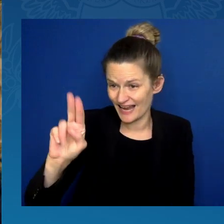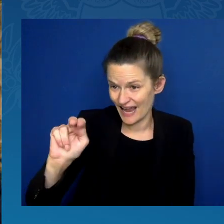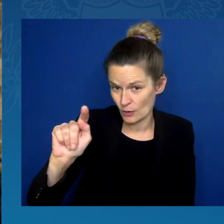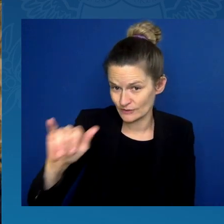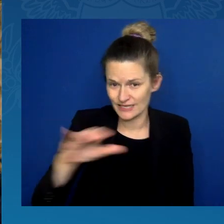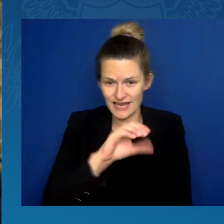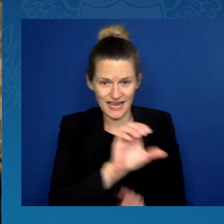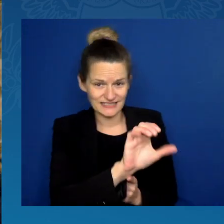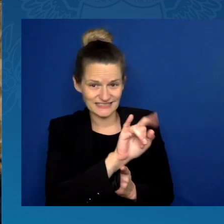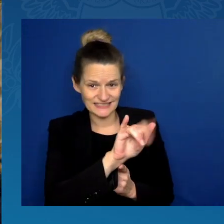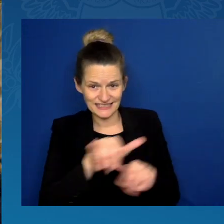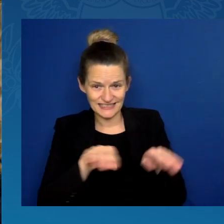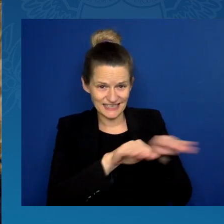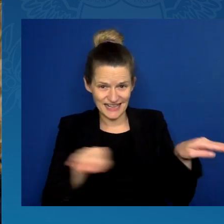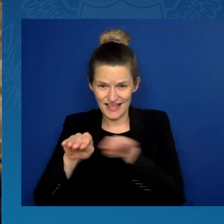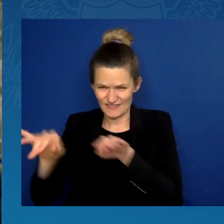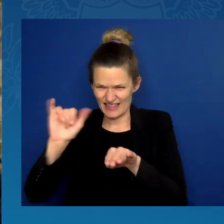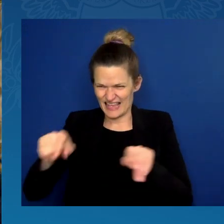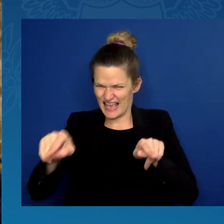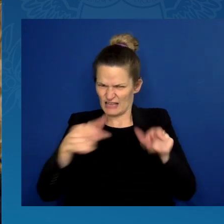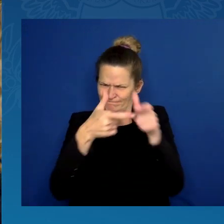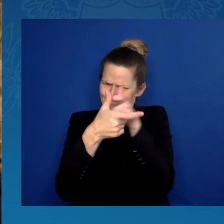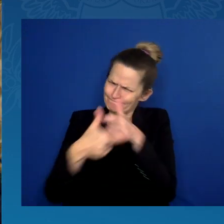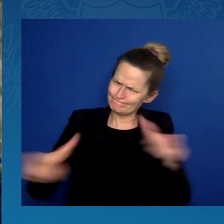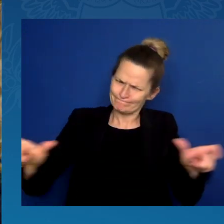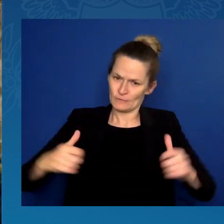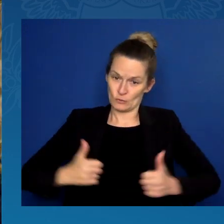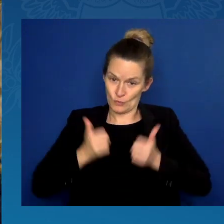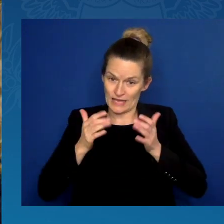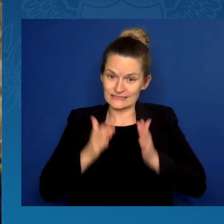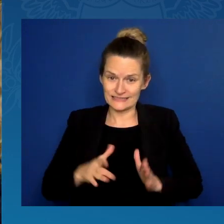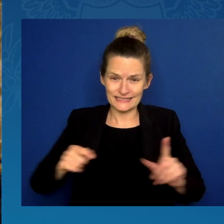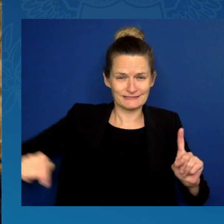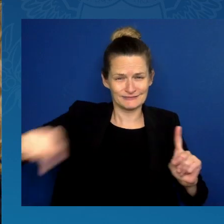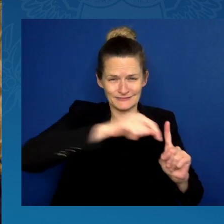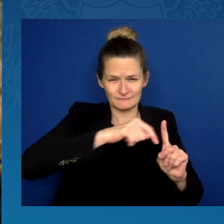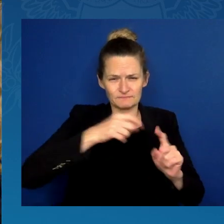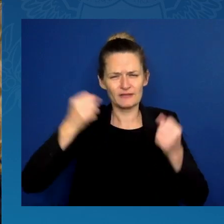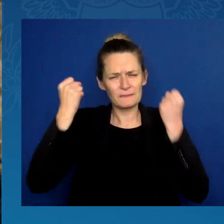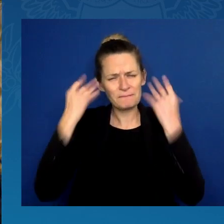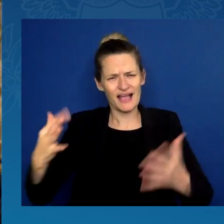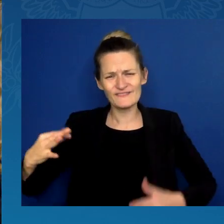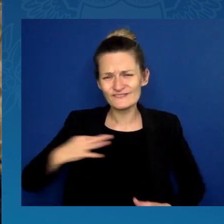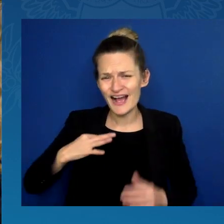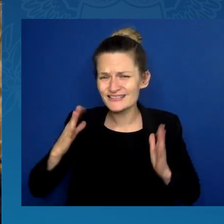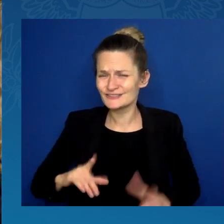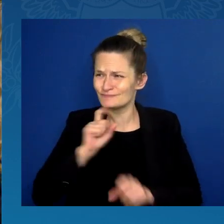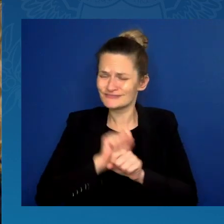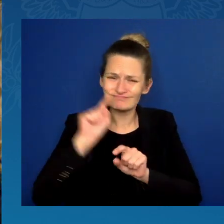Countless numbers of volunteers knocked on doors, placed signs in Spanish throughout the areas.